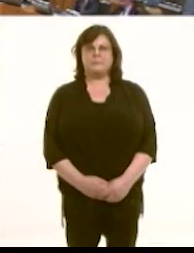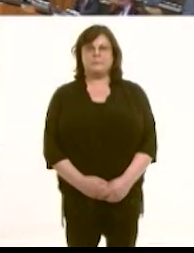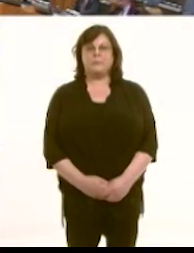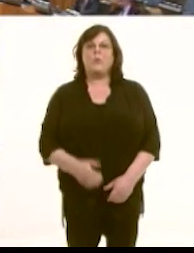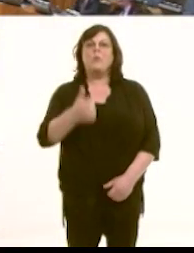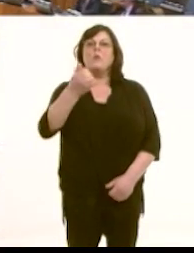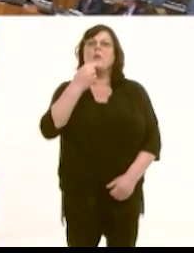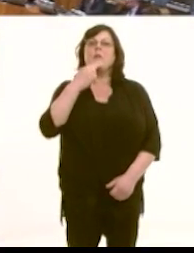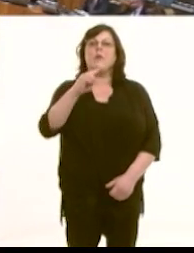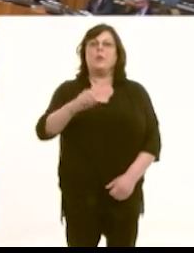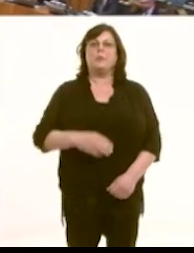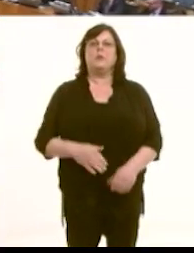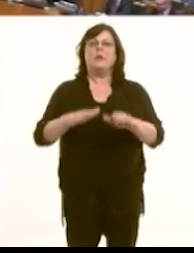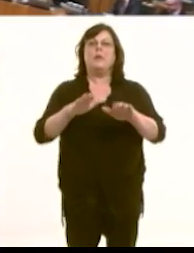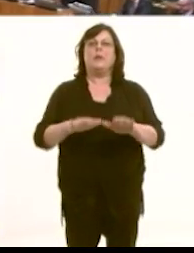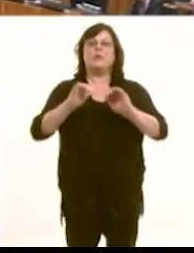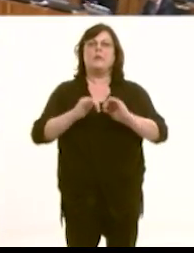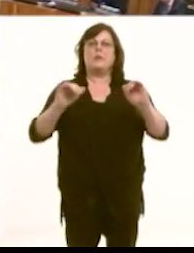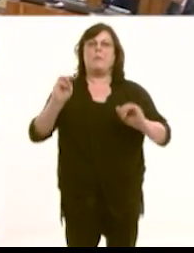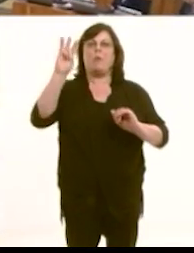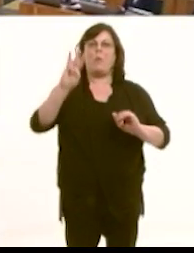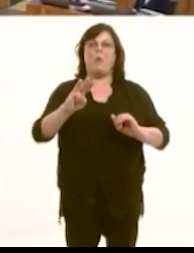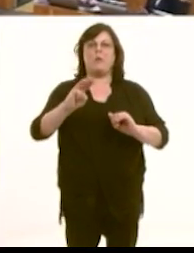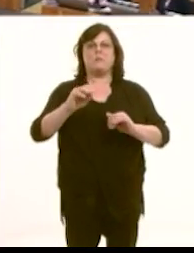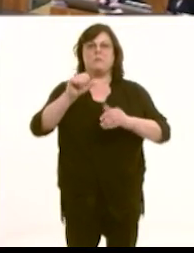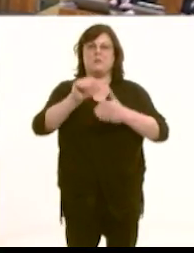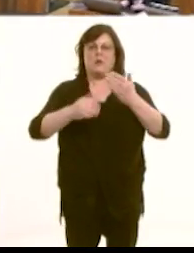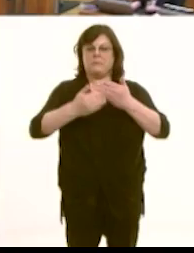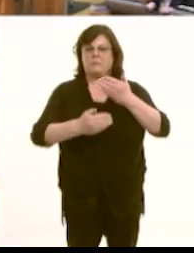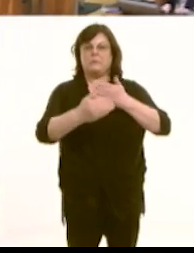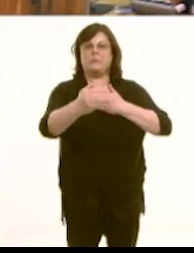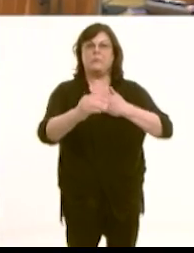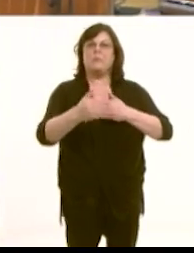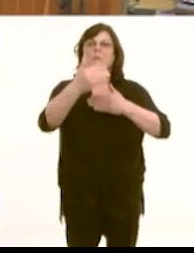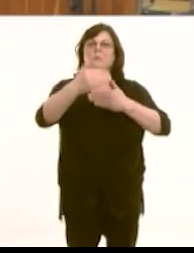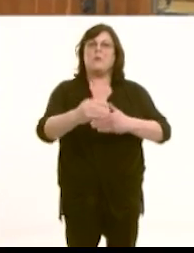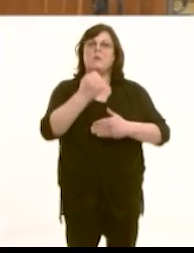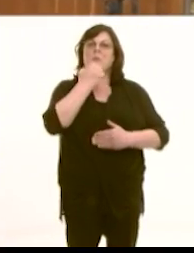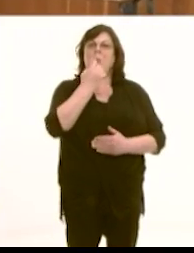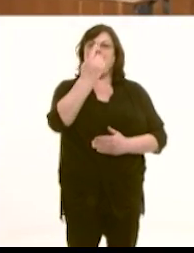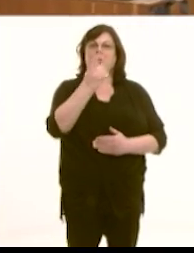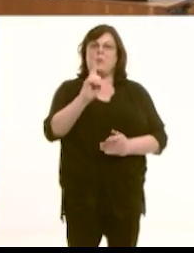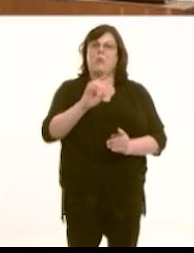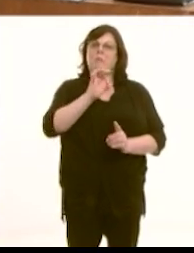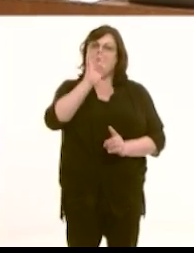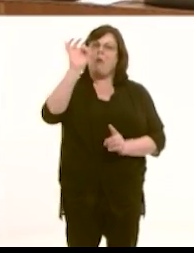Y Llywydd / The Presiding Officer: Good afternoon. The National Assembly for Wales is now in session. Y Llywydd / The Presiding Officer: The first item this afternoon is questions to the First Minister.